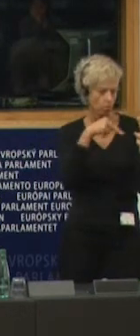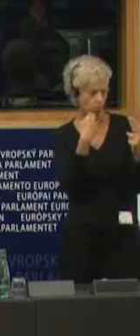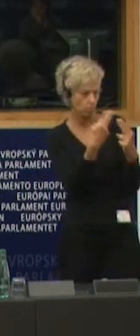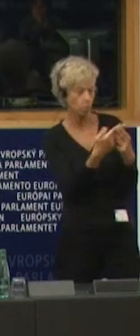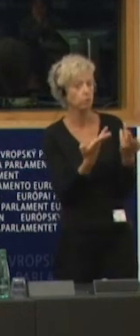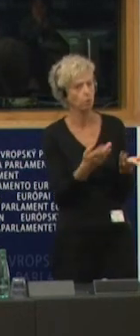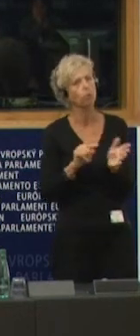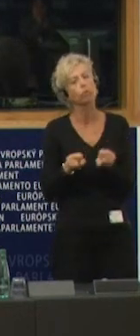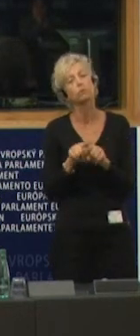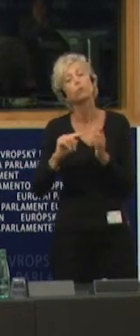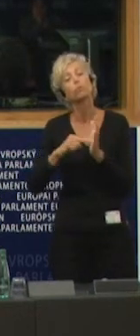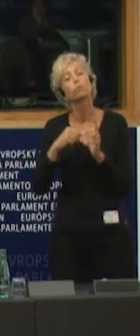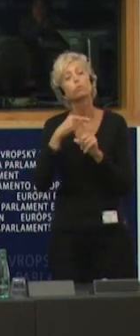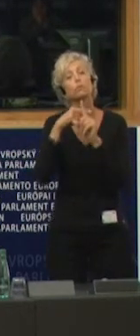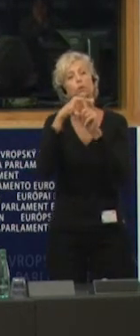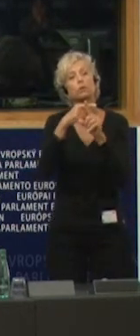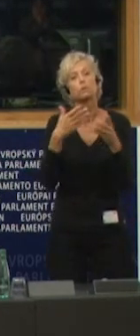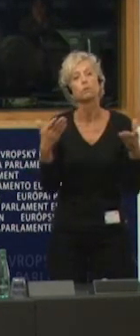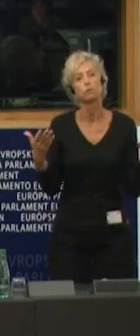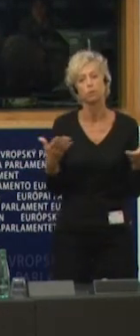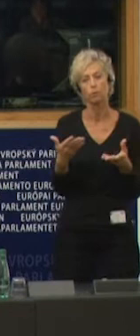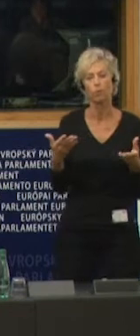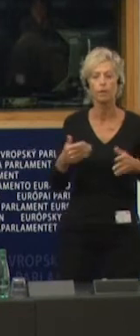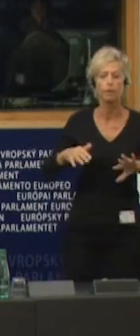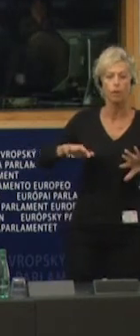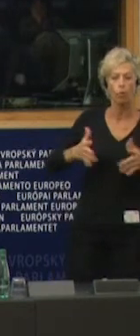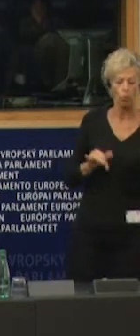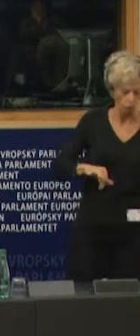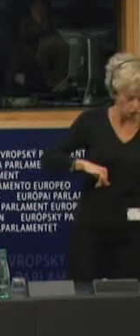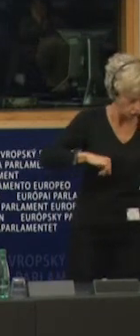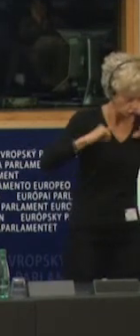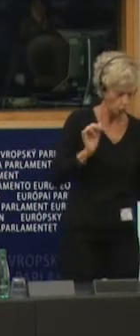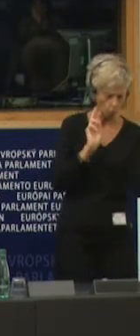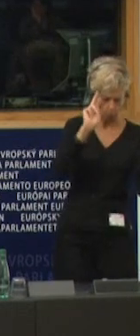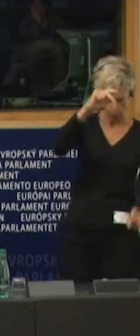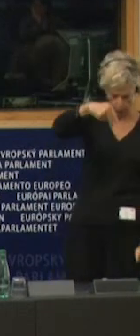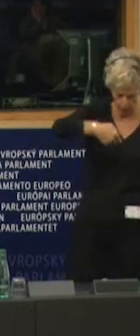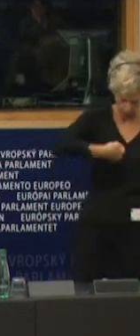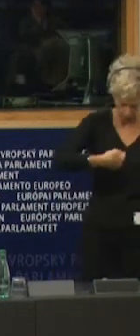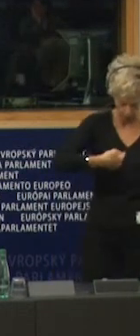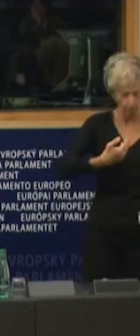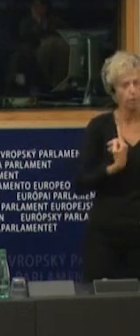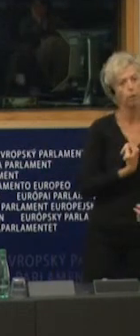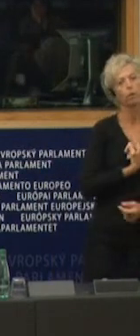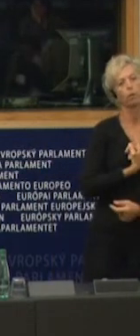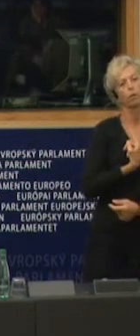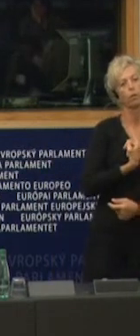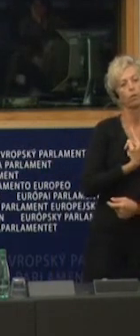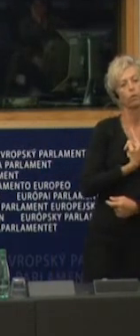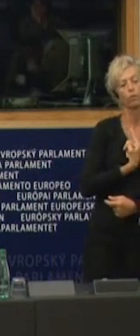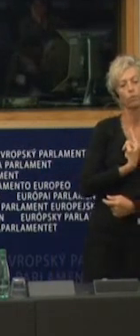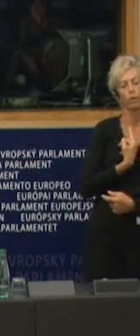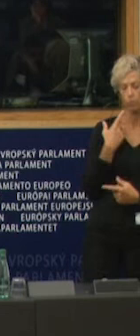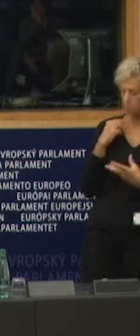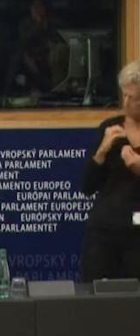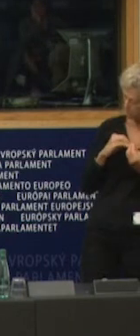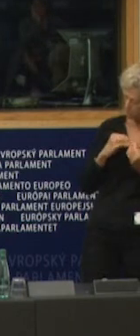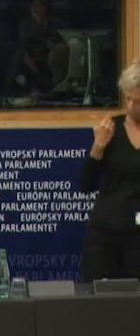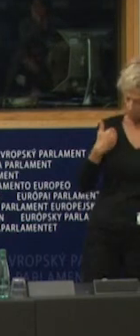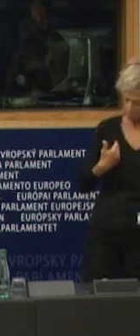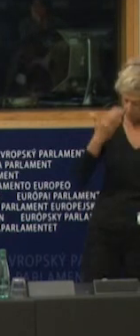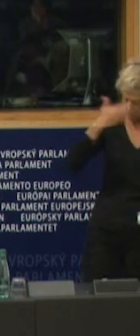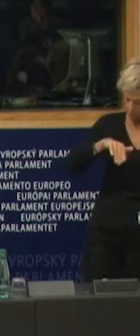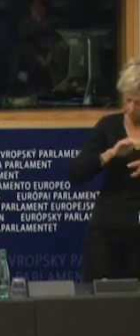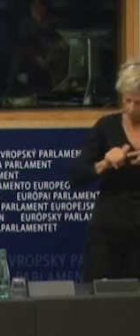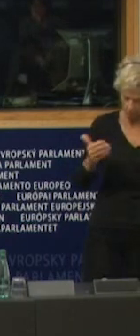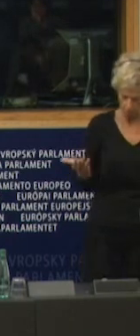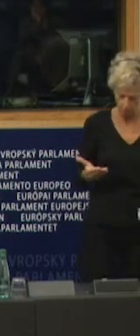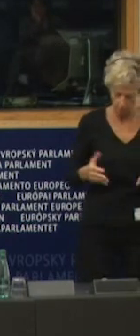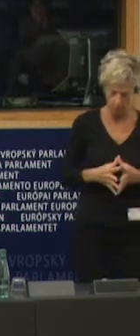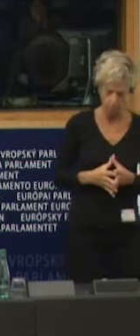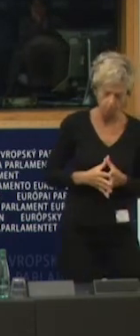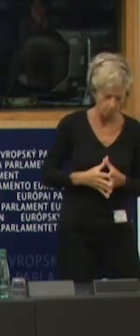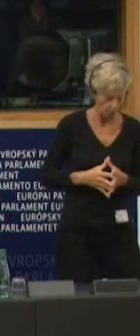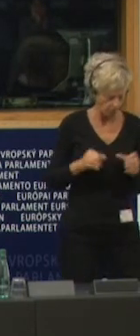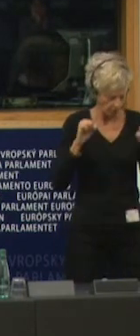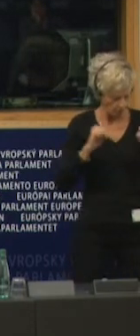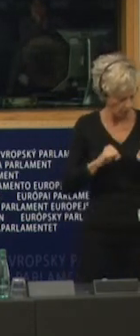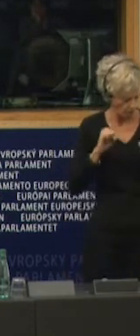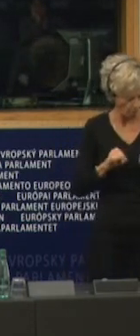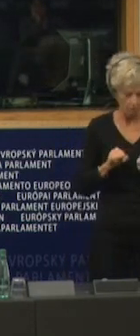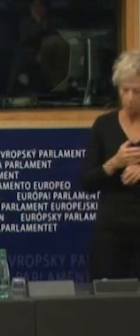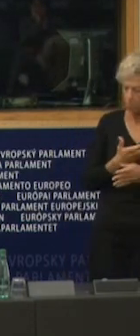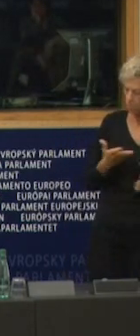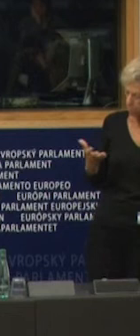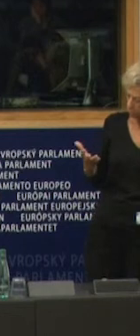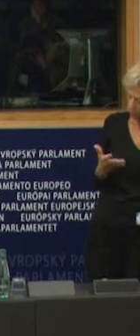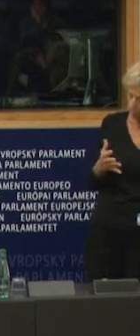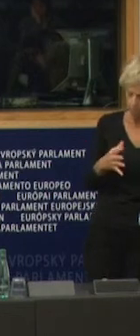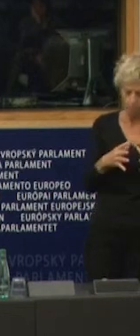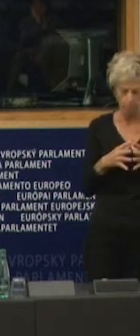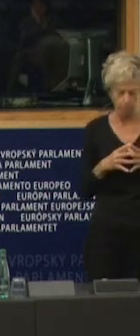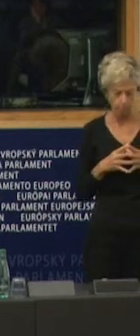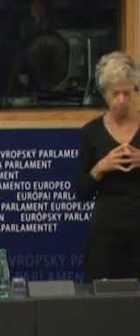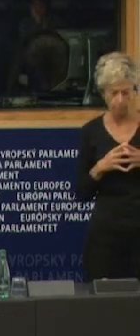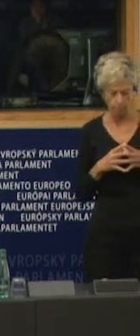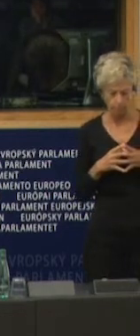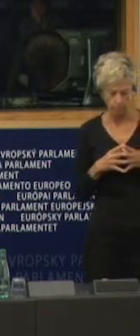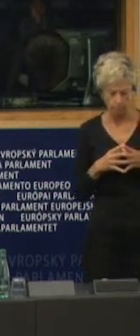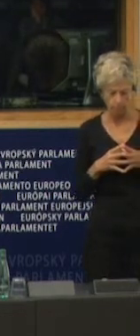Obviously, important factor here is to address the needs of young people with disabilities. We don't want to forget